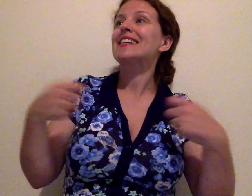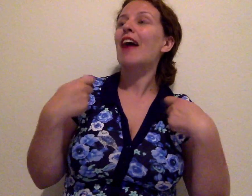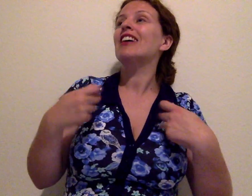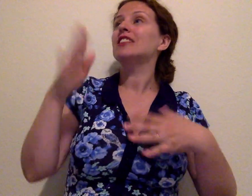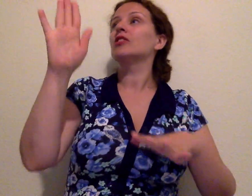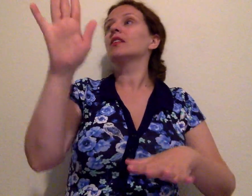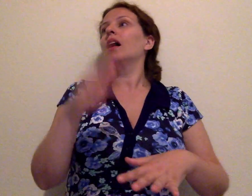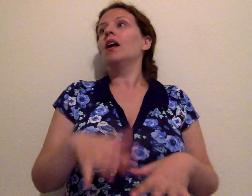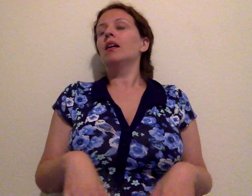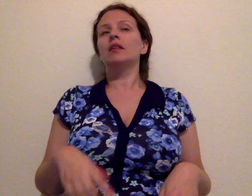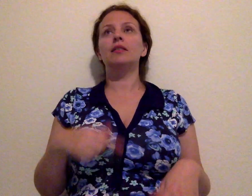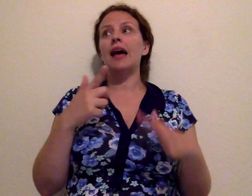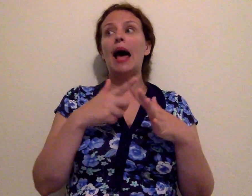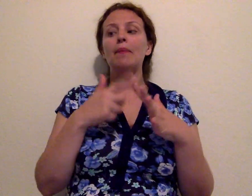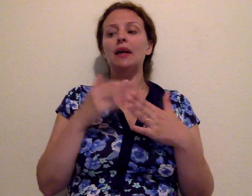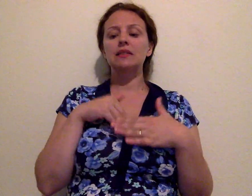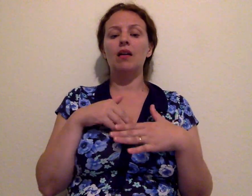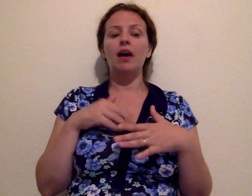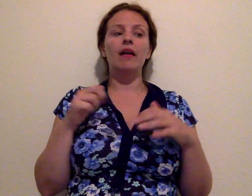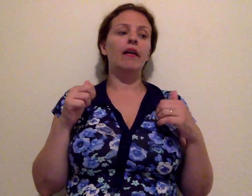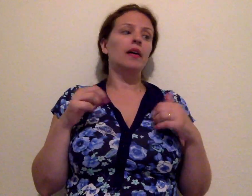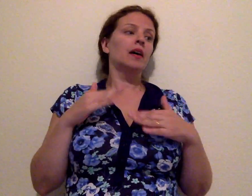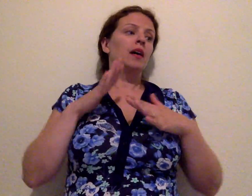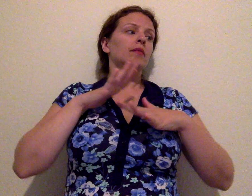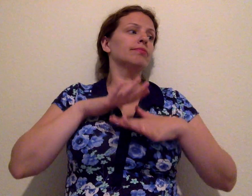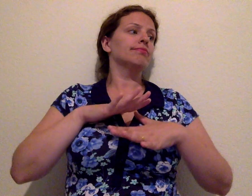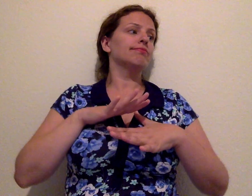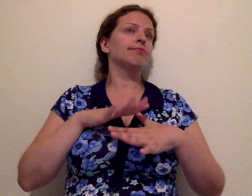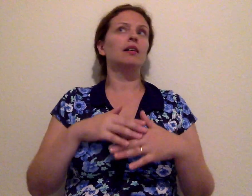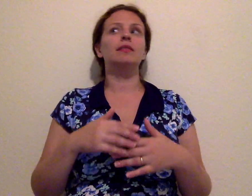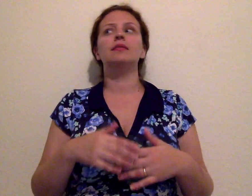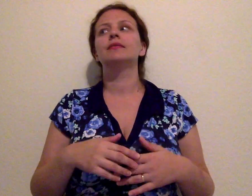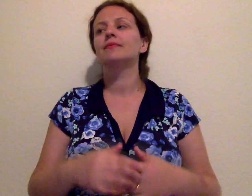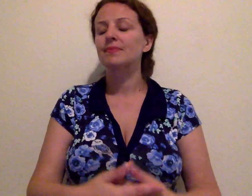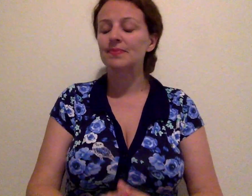"Oh look the carriage," Emma felt relieved inside.